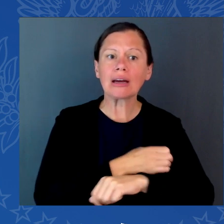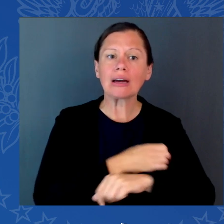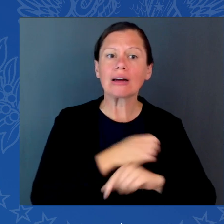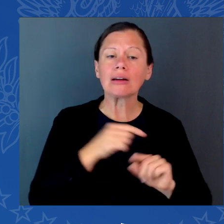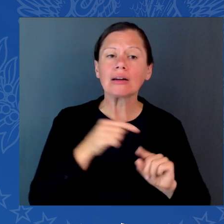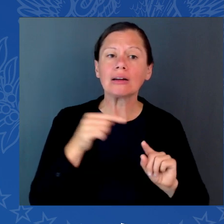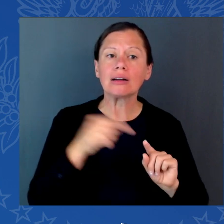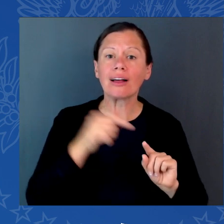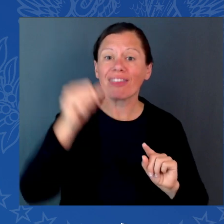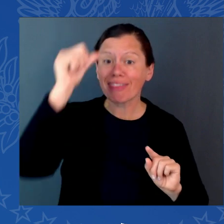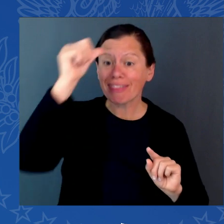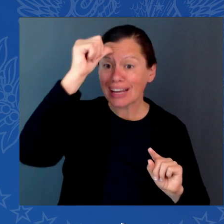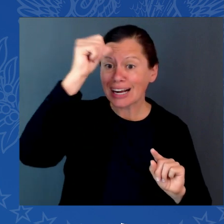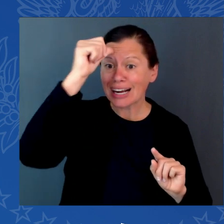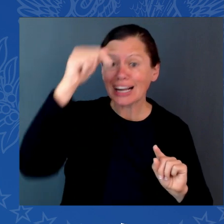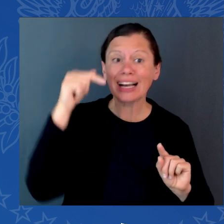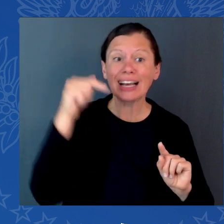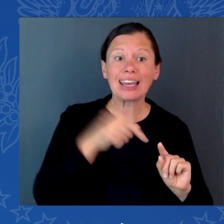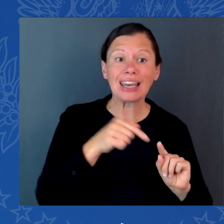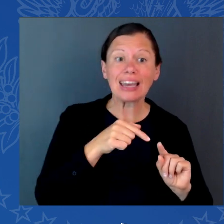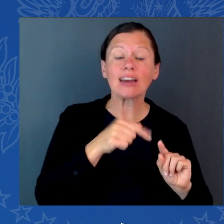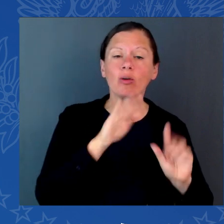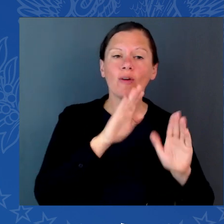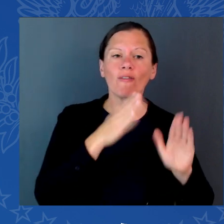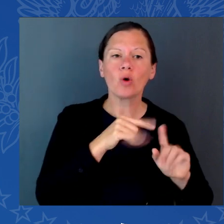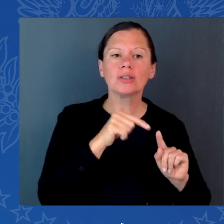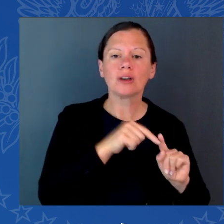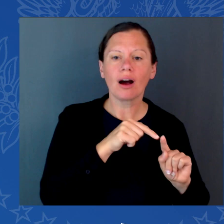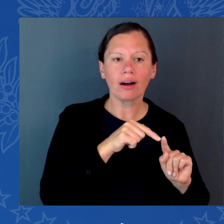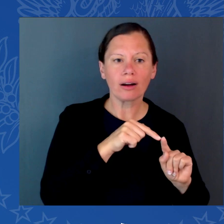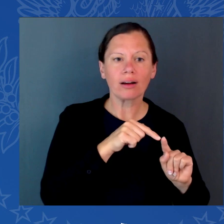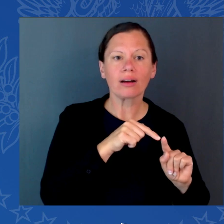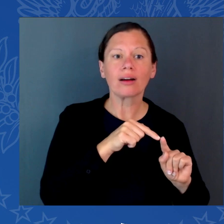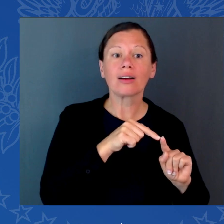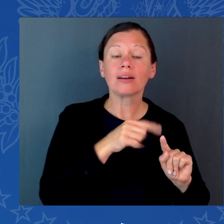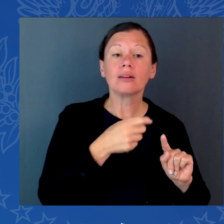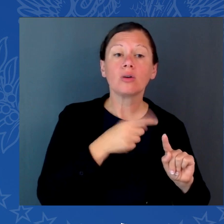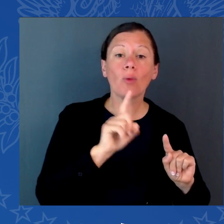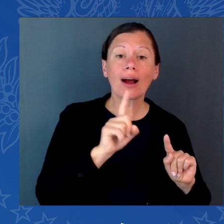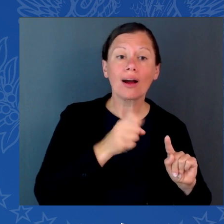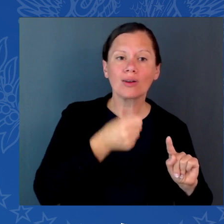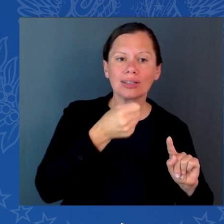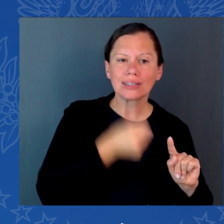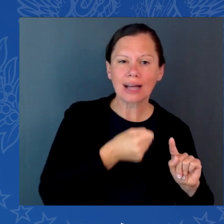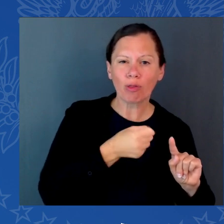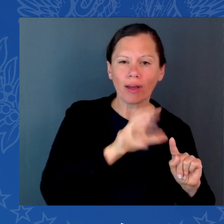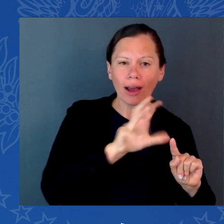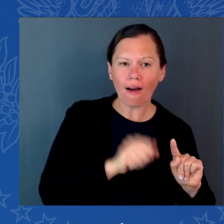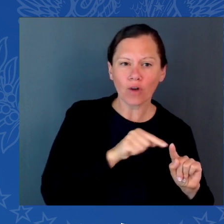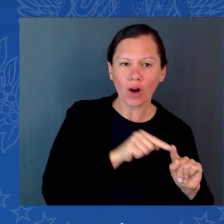across Africa, Asia, and the Americas. And together with our partners, we're working to mobilize the trillions of investment